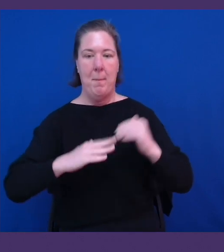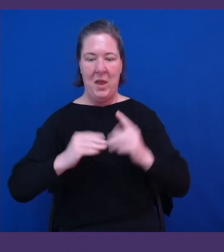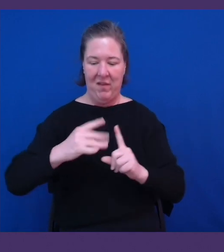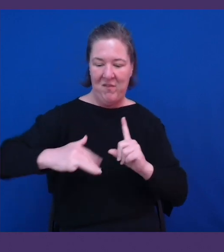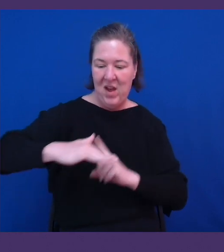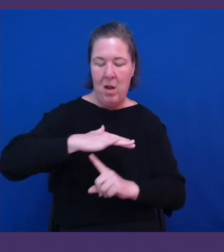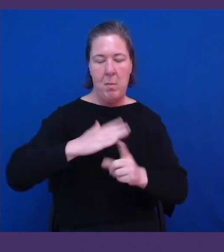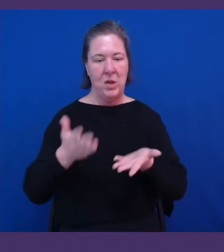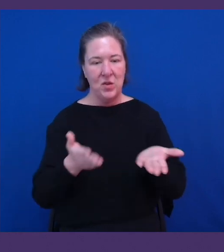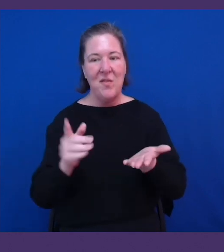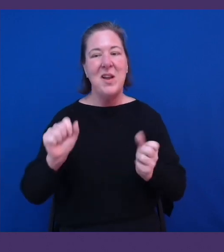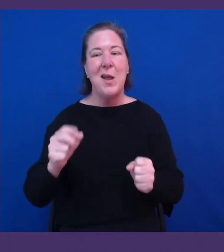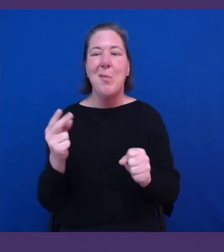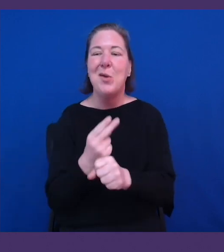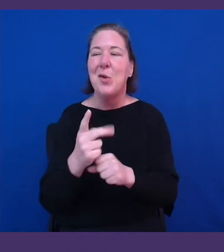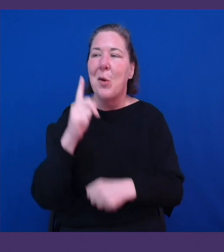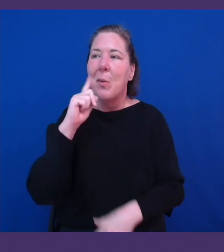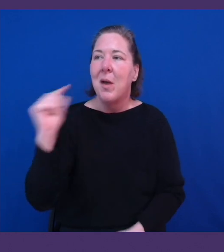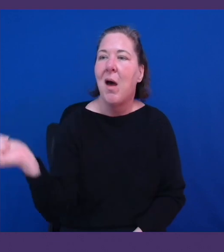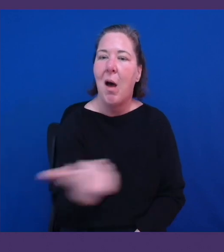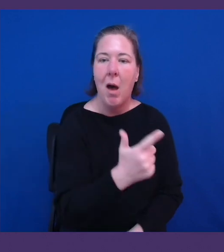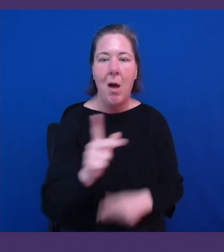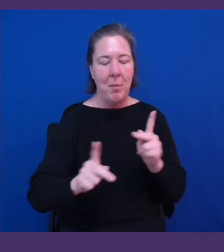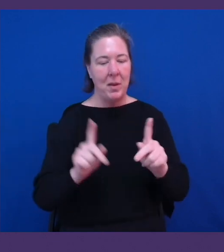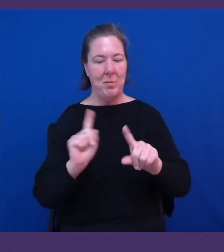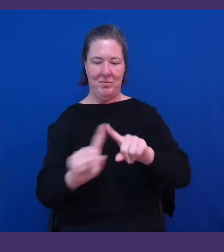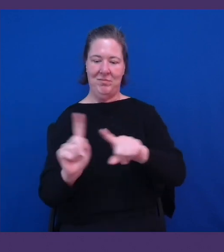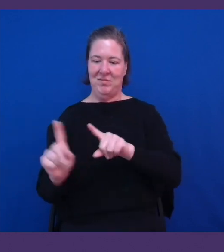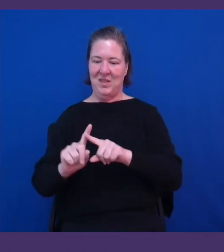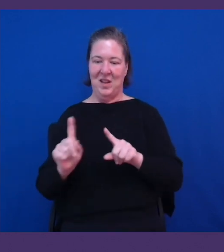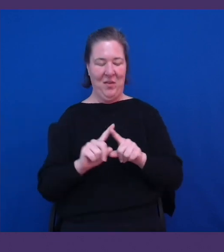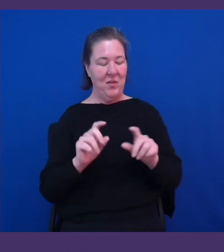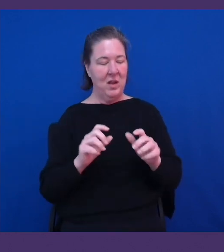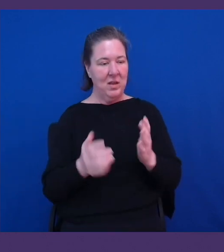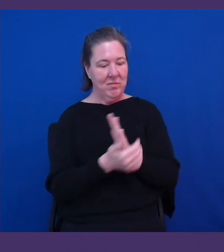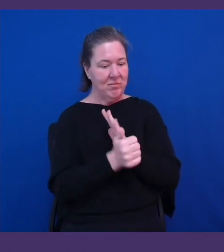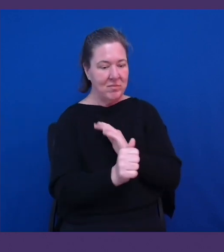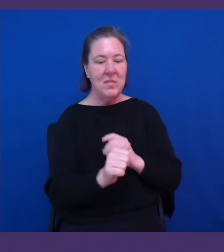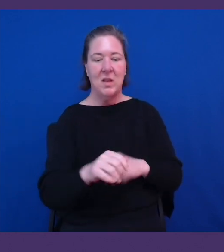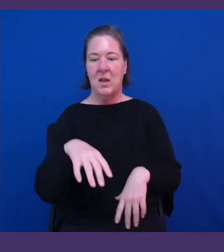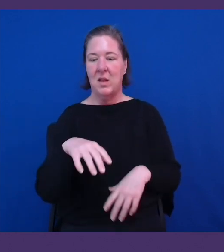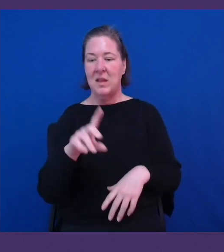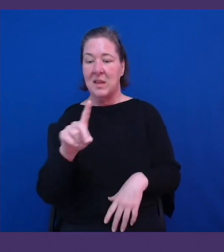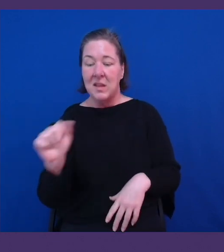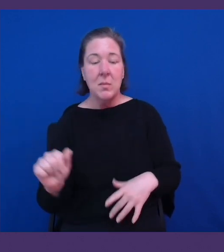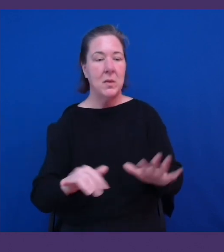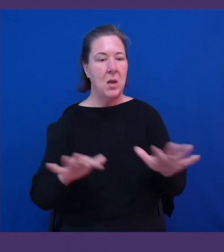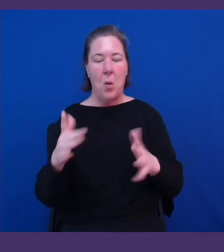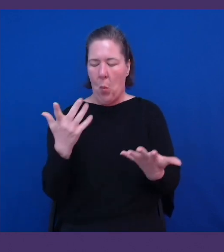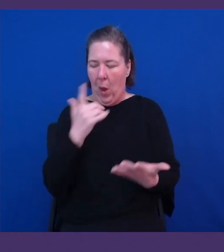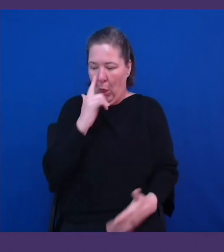of all abilities and disabilities. What that actually looks like in practice of course depends a lot